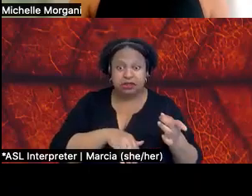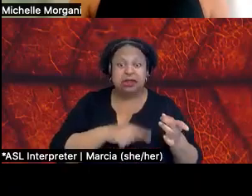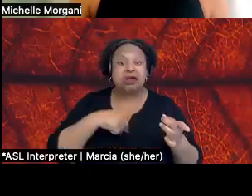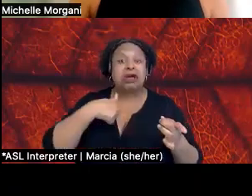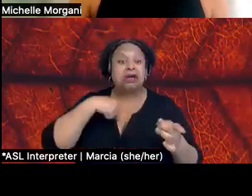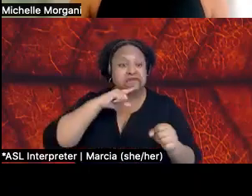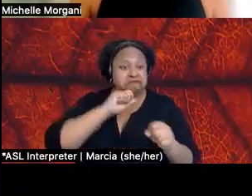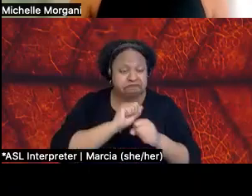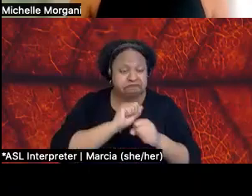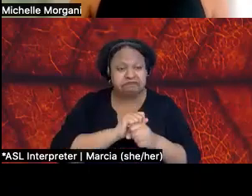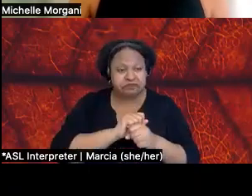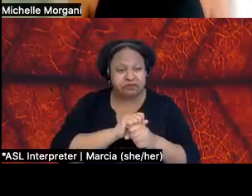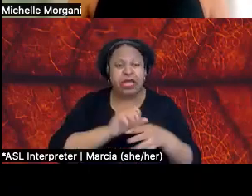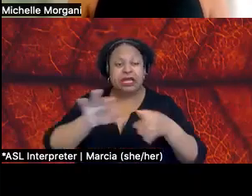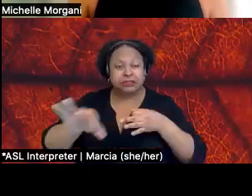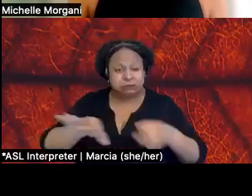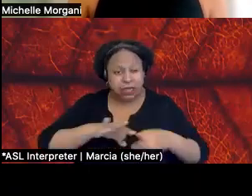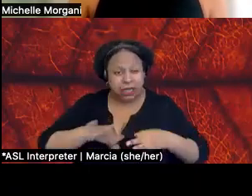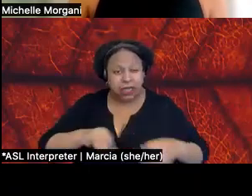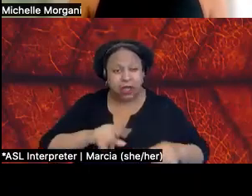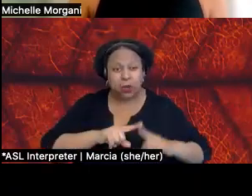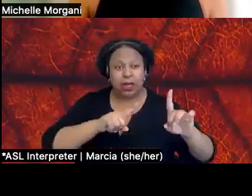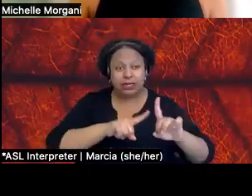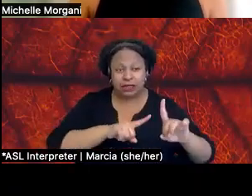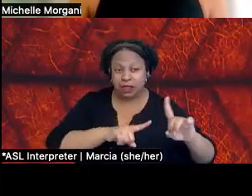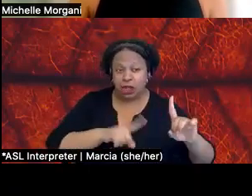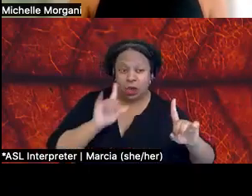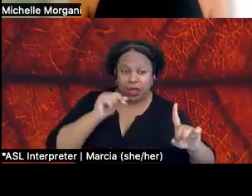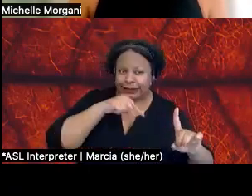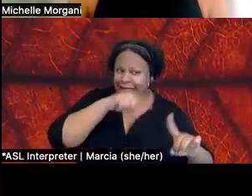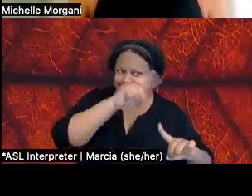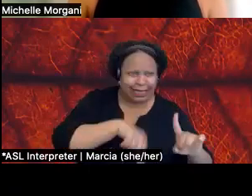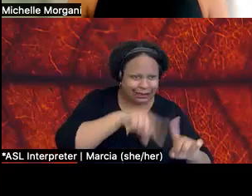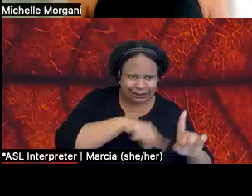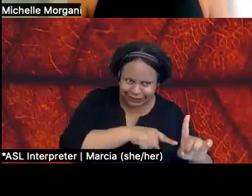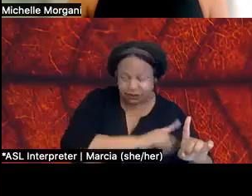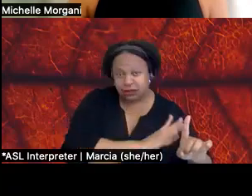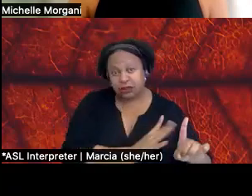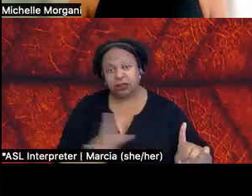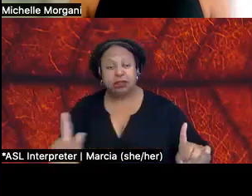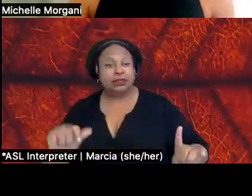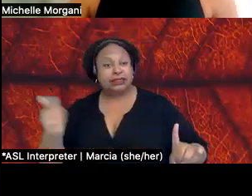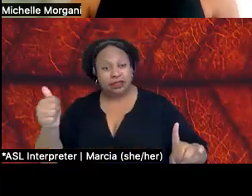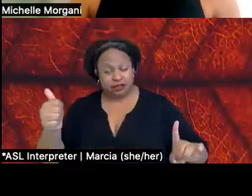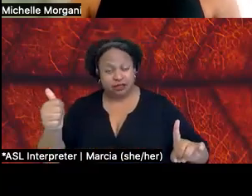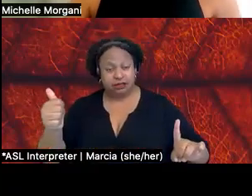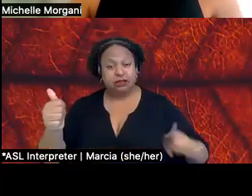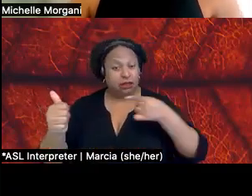the scale a little bit by saying, one is you can't do it at all, and 10 is your perfect at it.